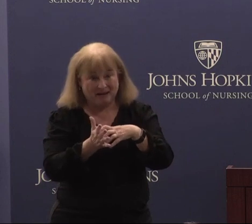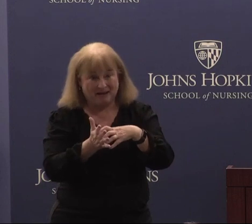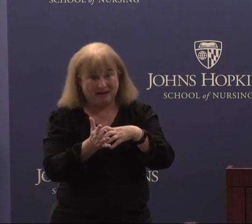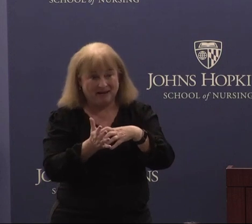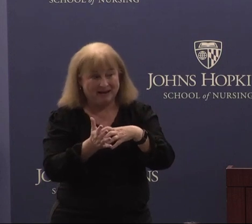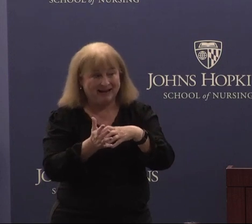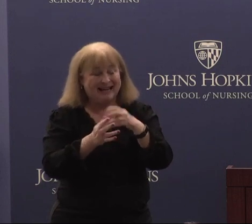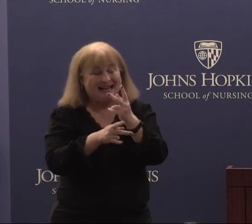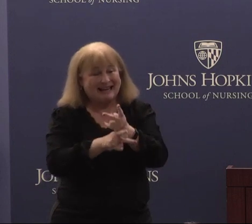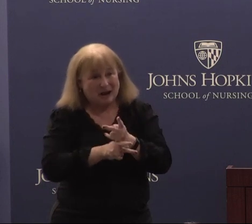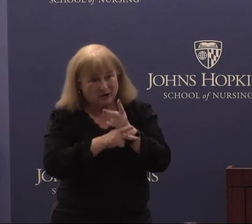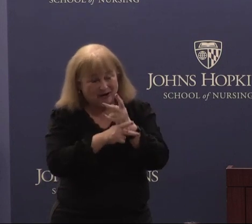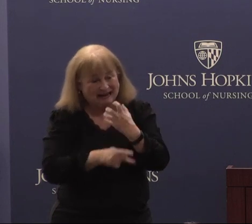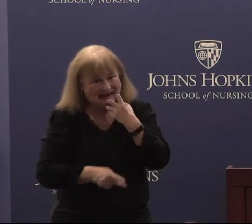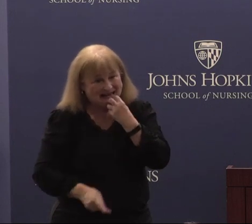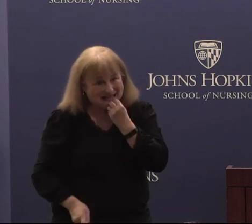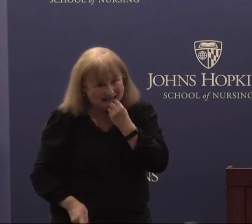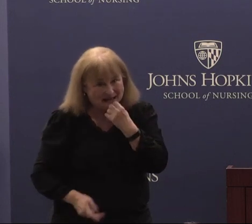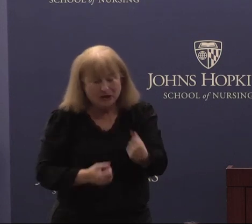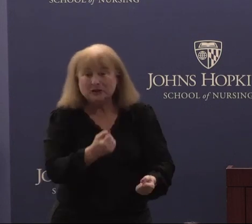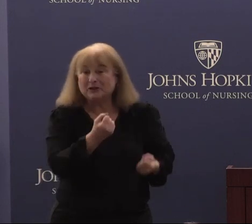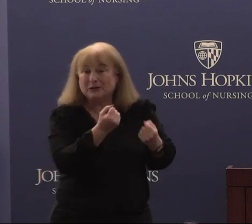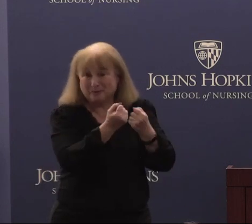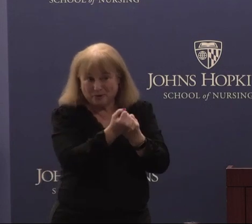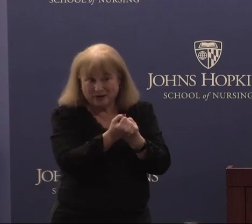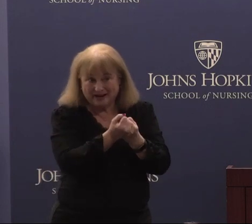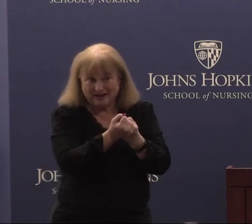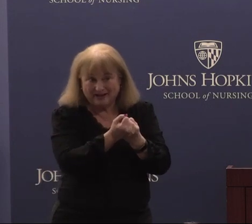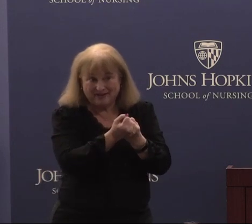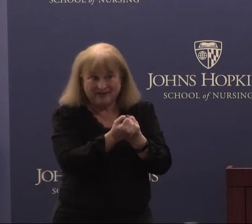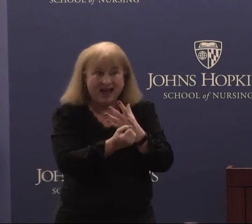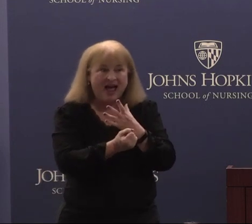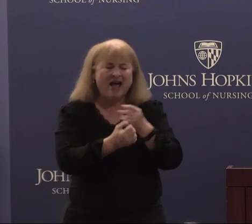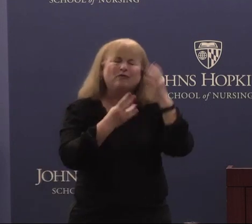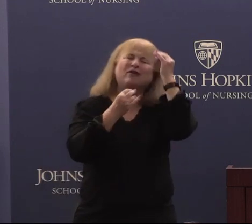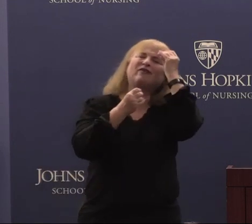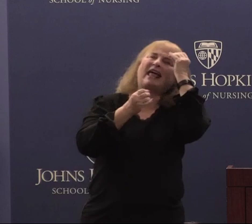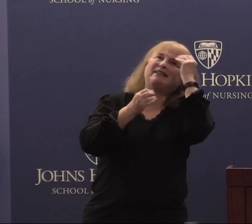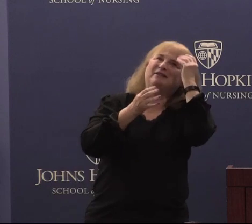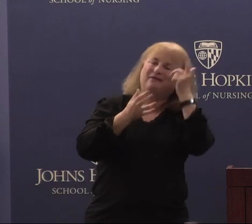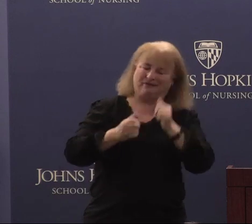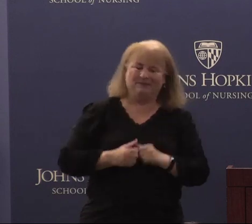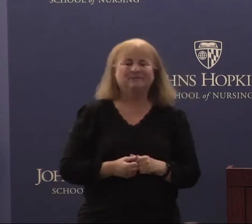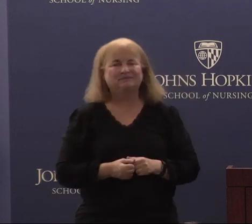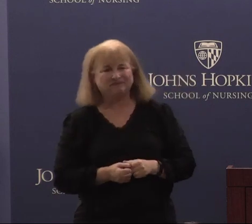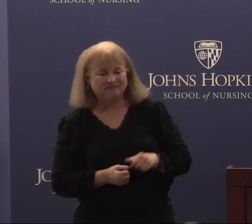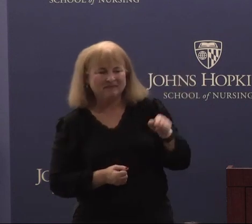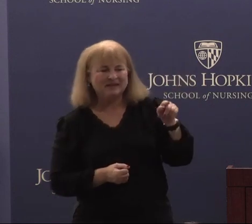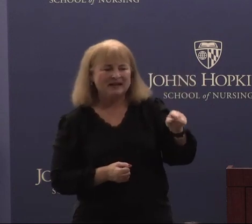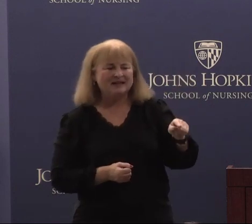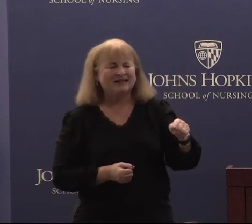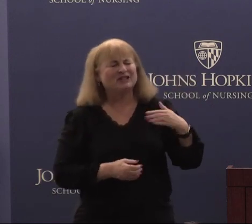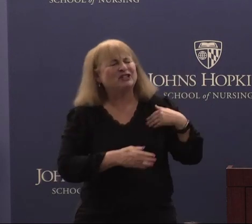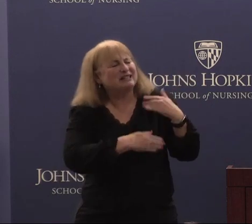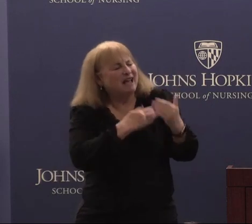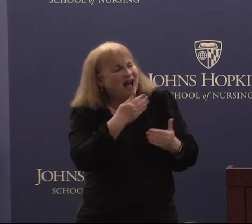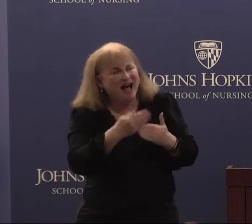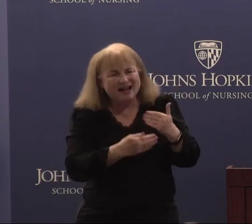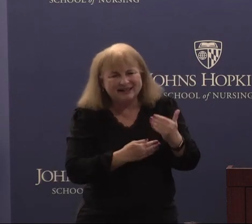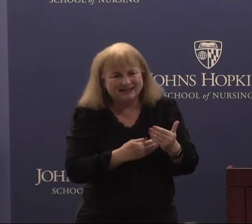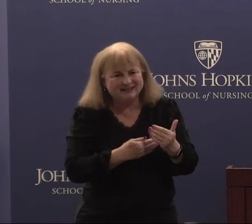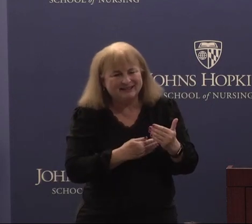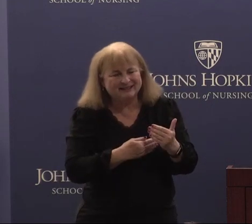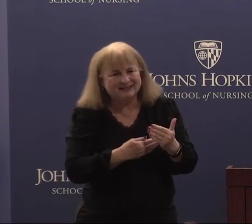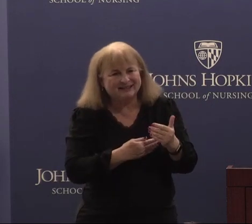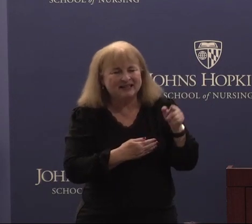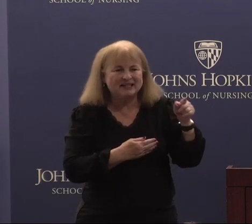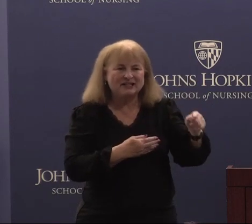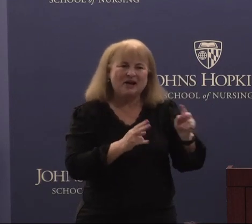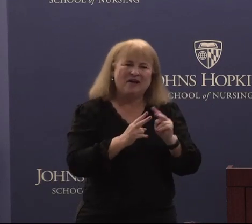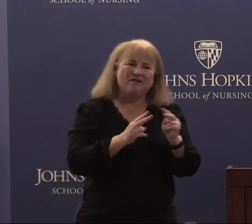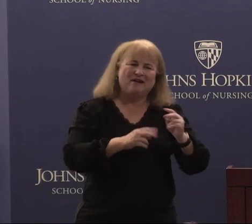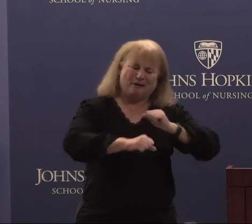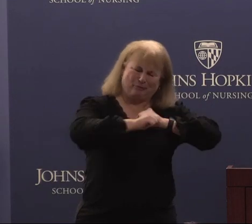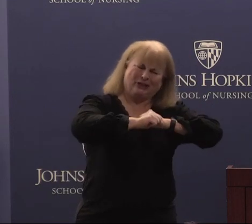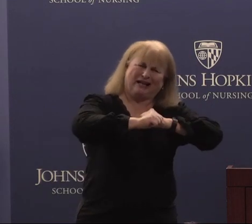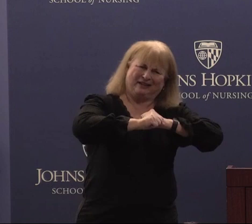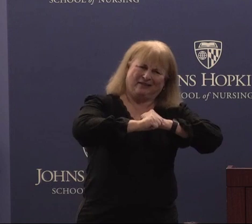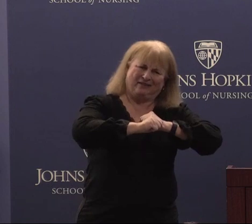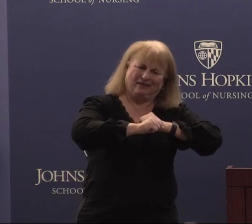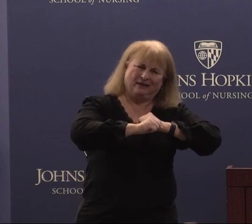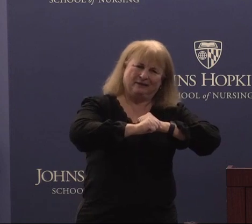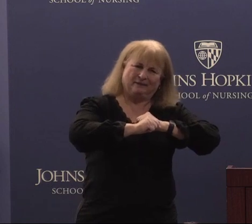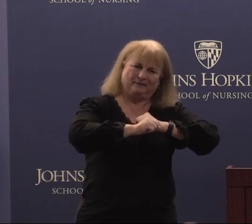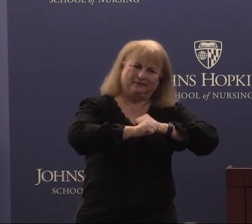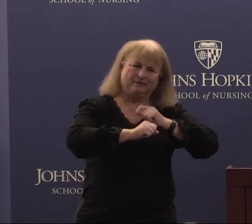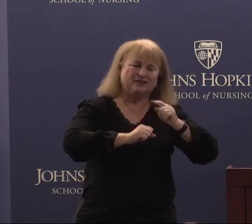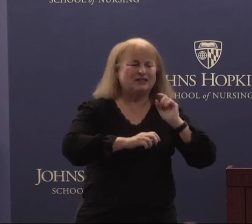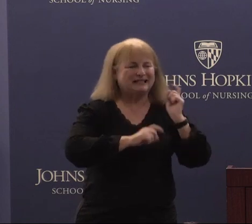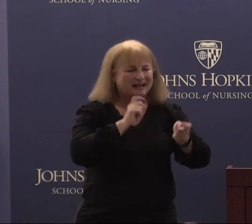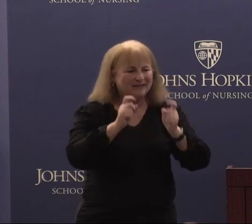caring, supportive, and reflective. She is kind, she is very protective, she's giving,